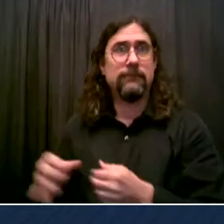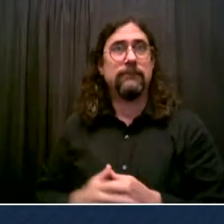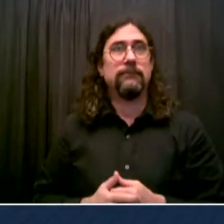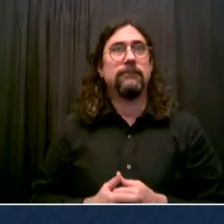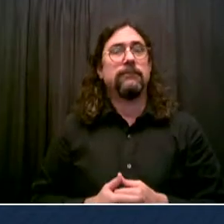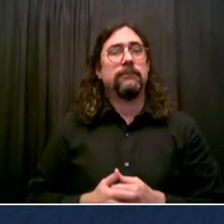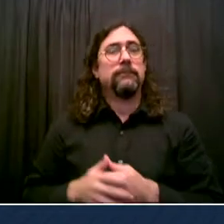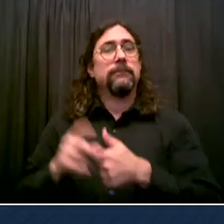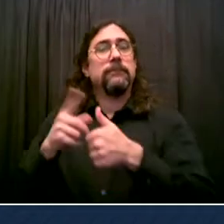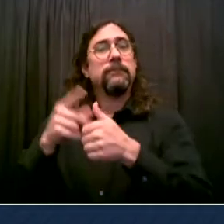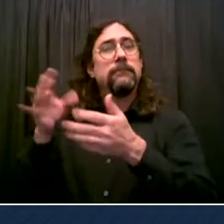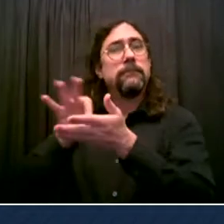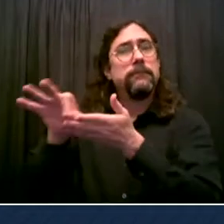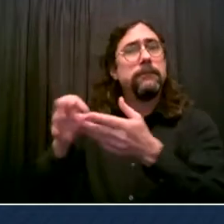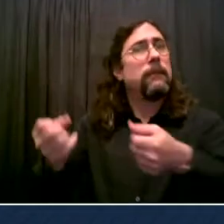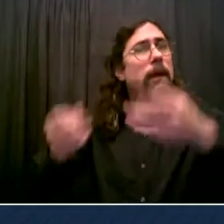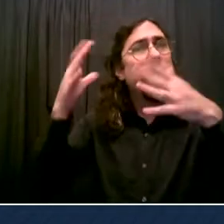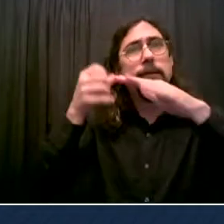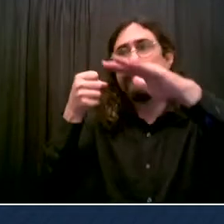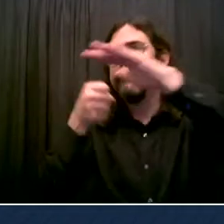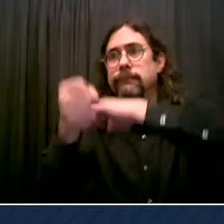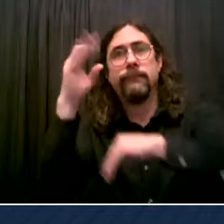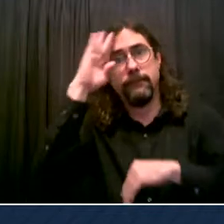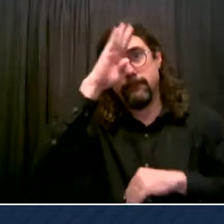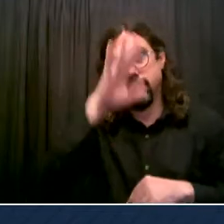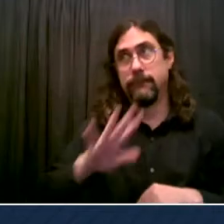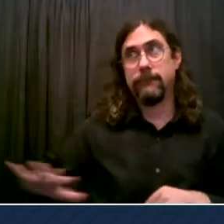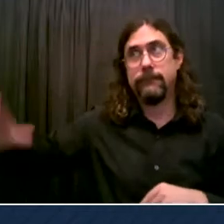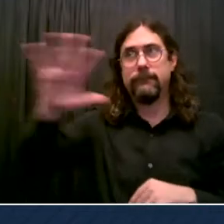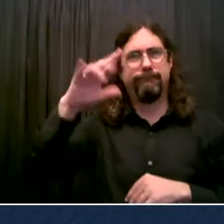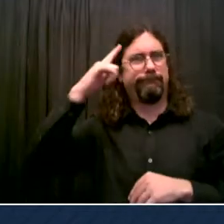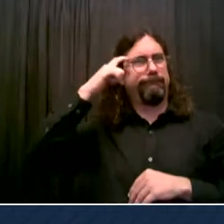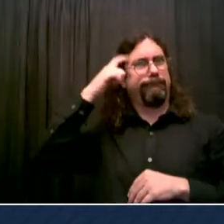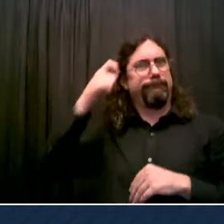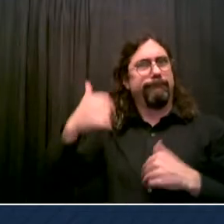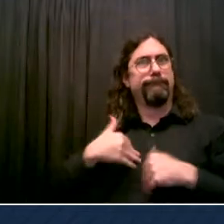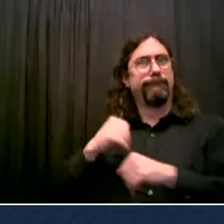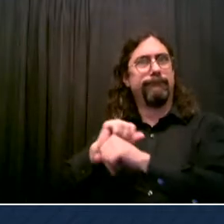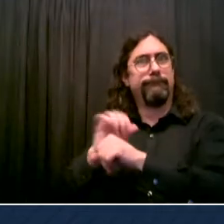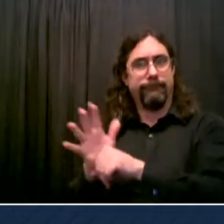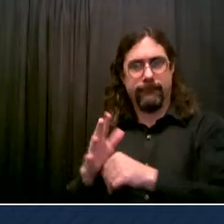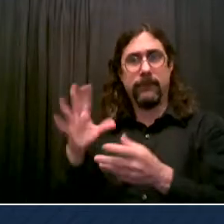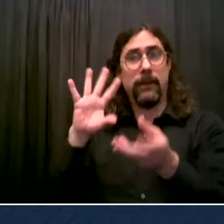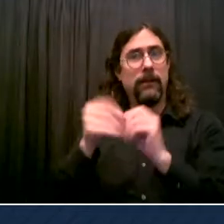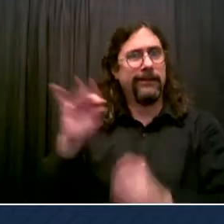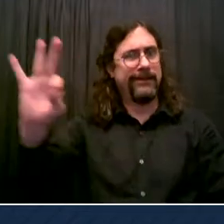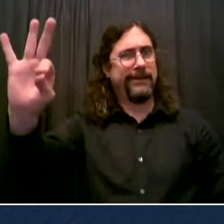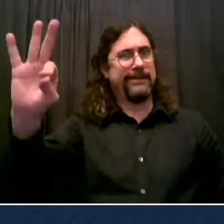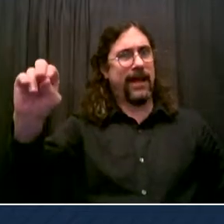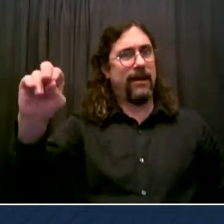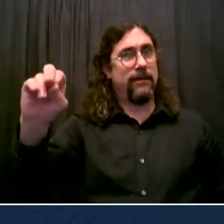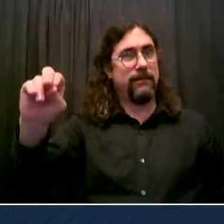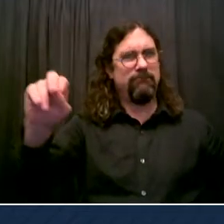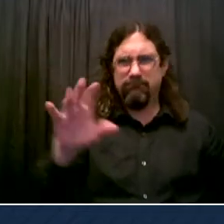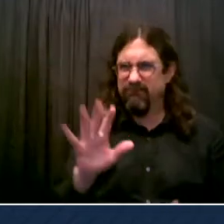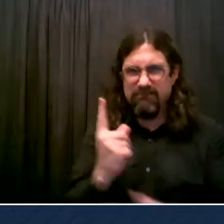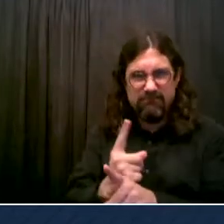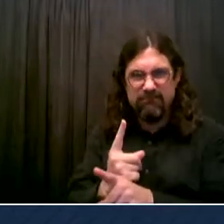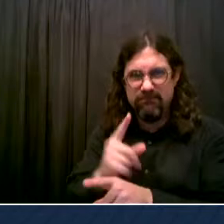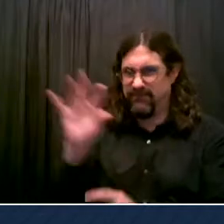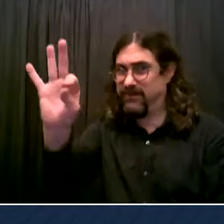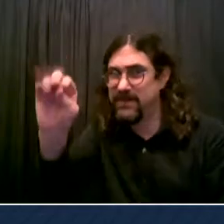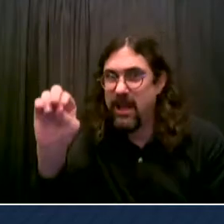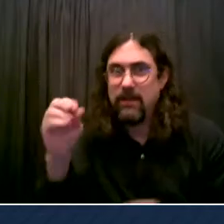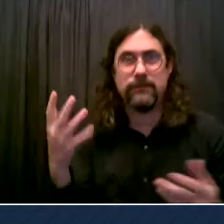SHOW THE POWER OF VACCINATIONS.